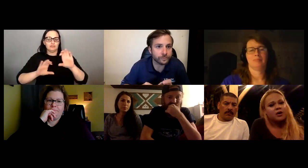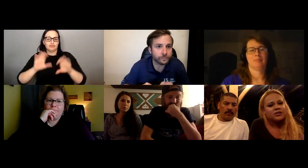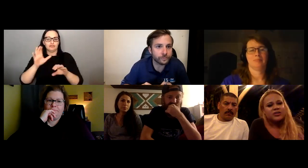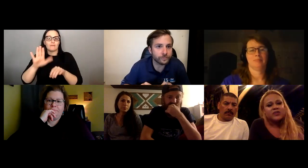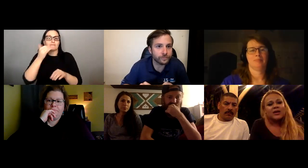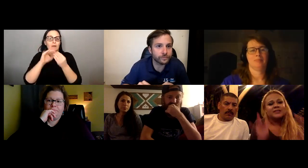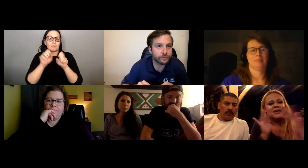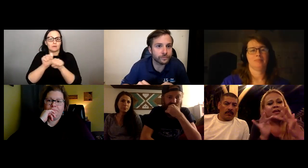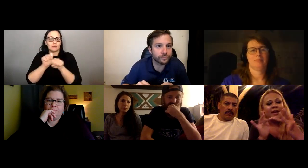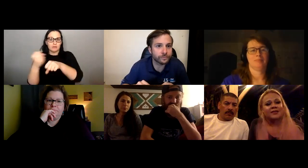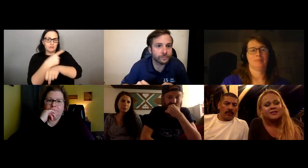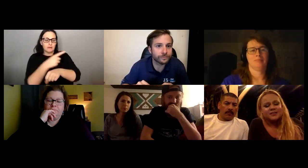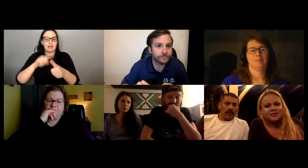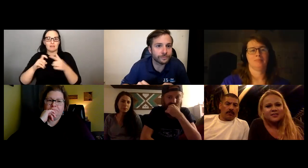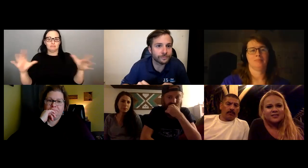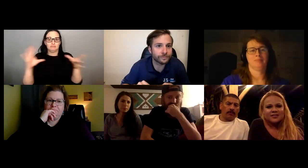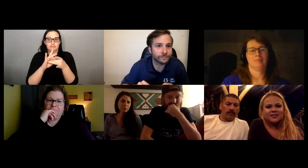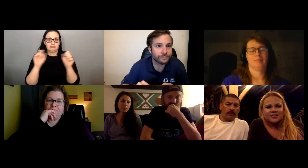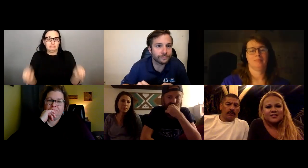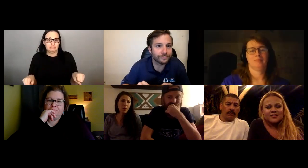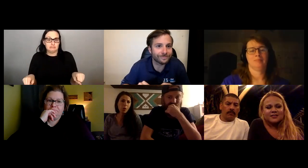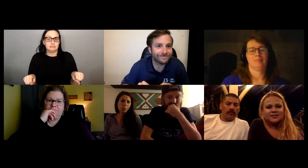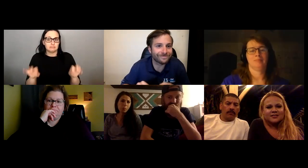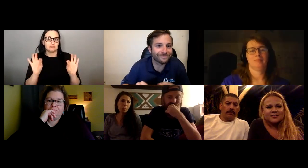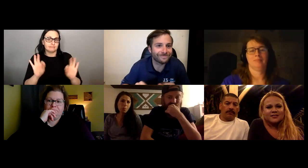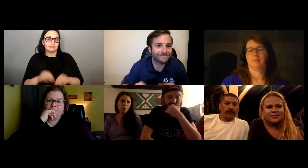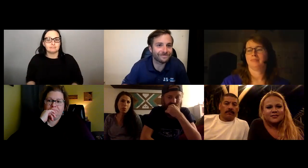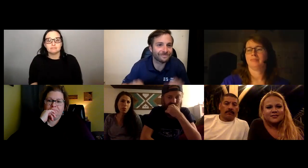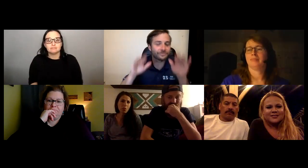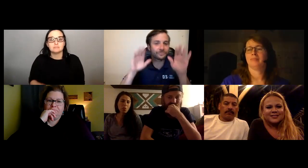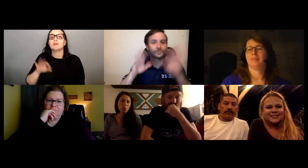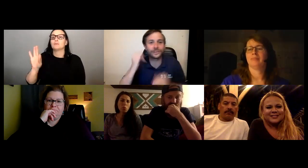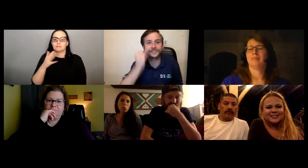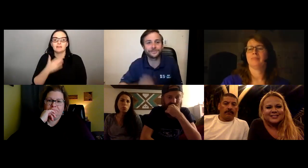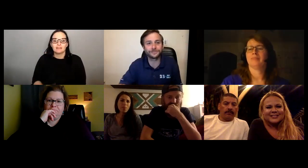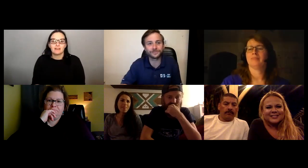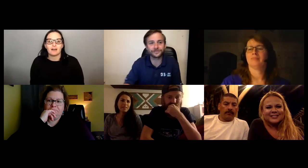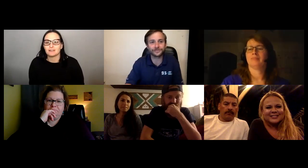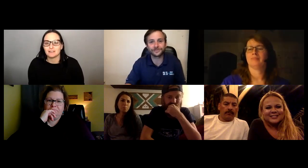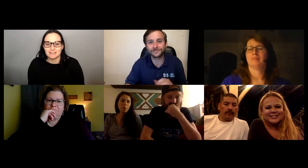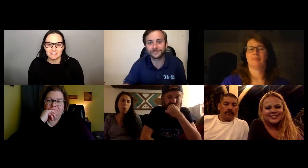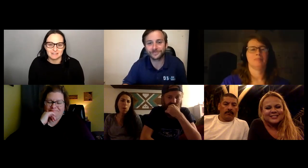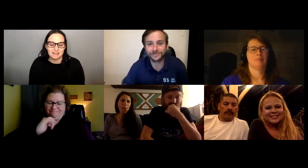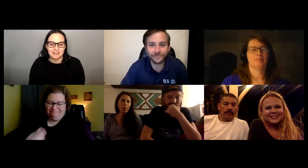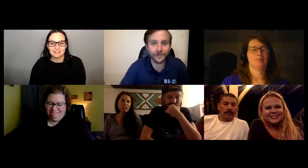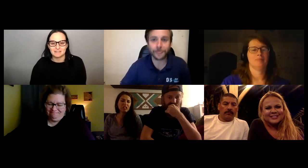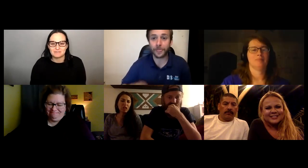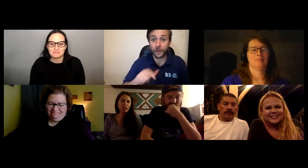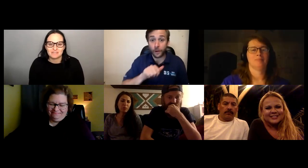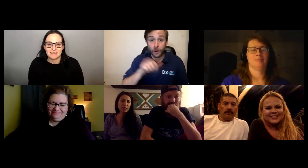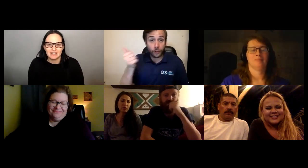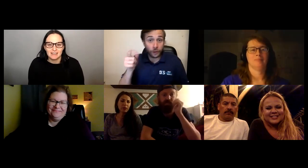so that you guys can connect